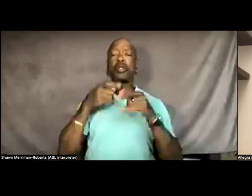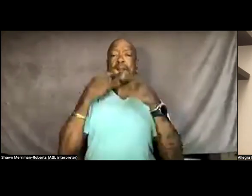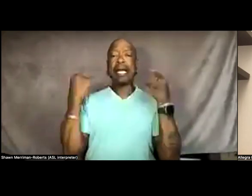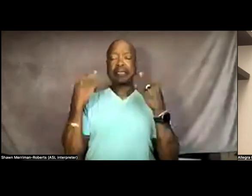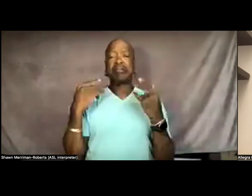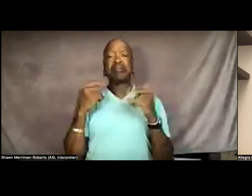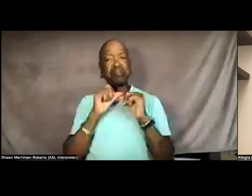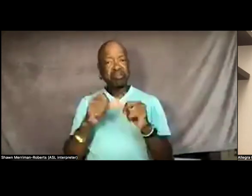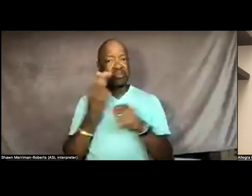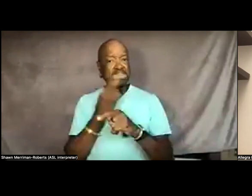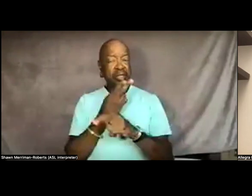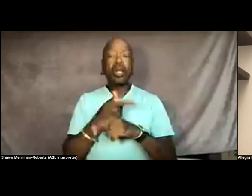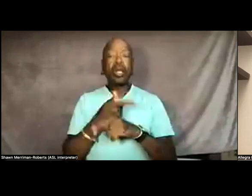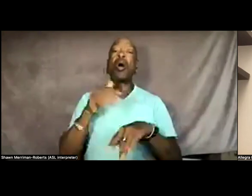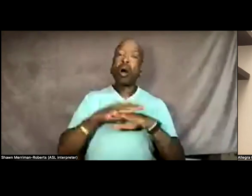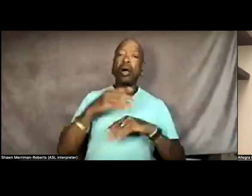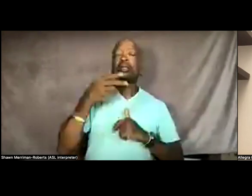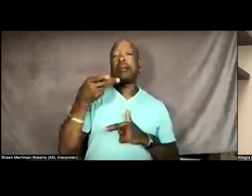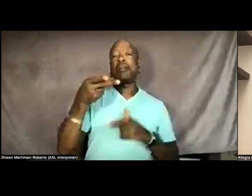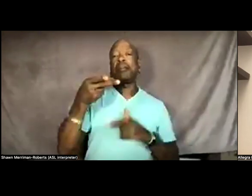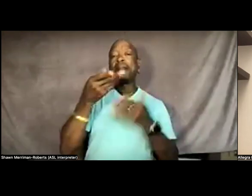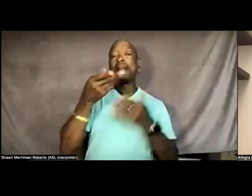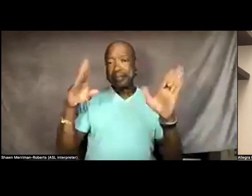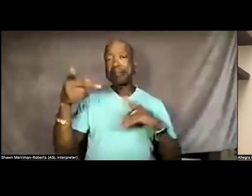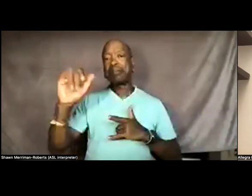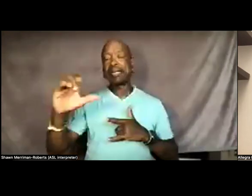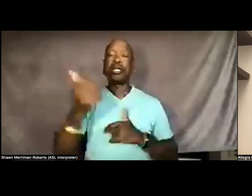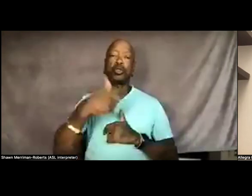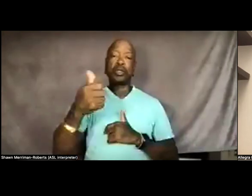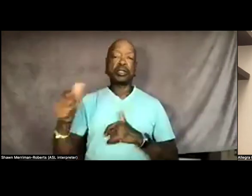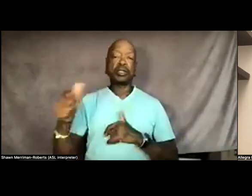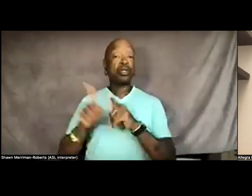transit we've also had many in-person rallies and demonstrations when we started this working